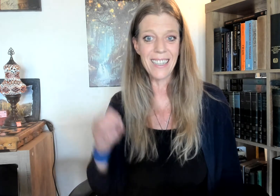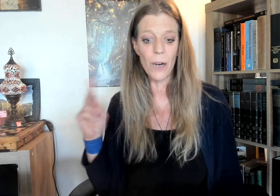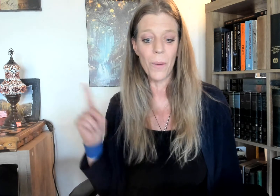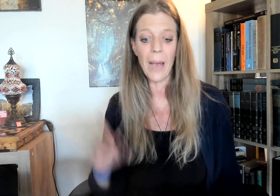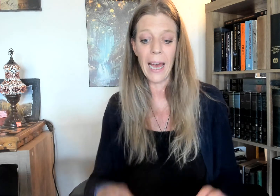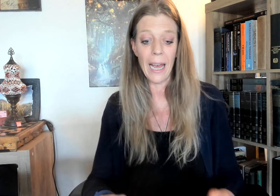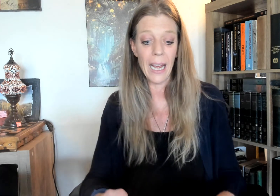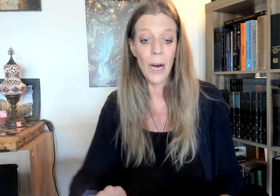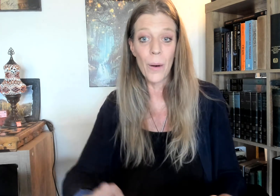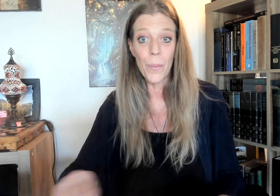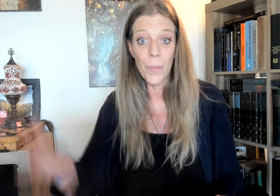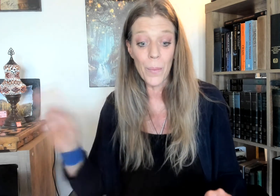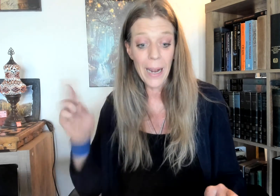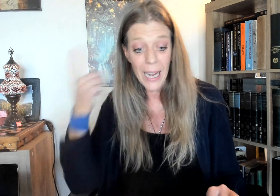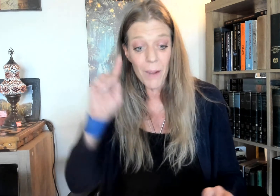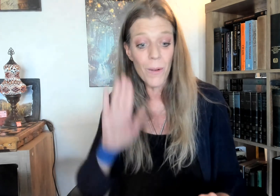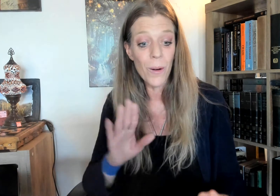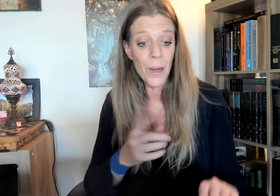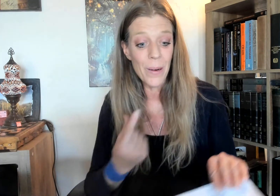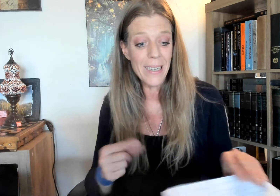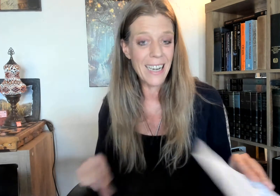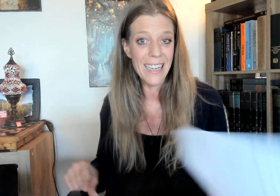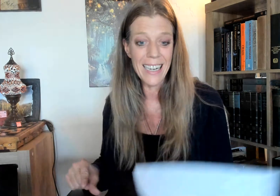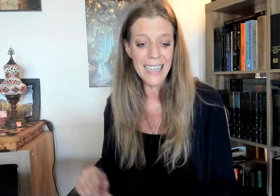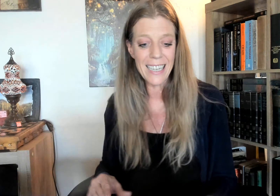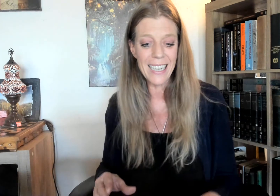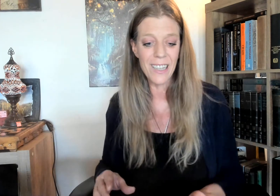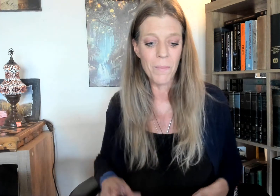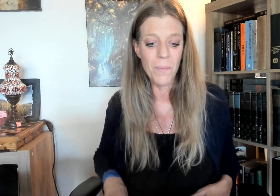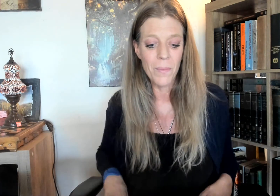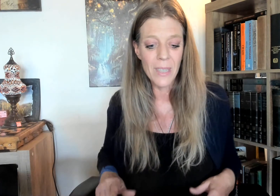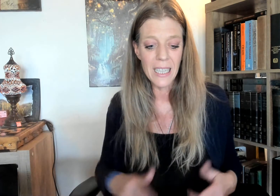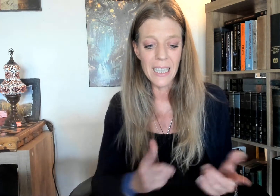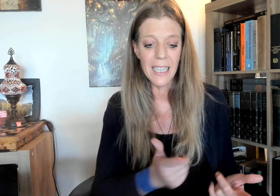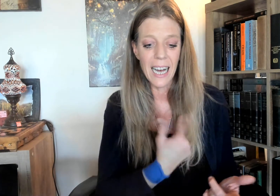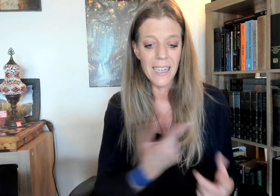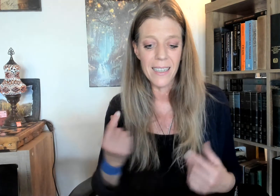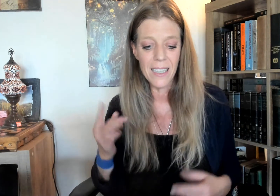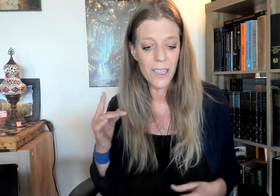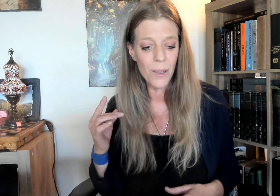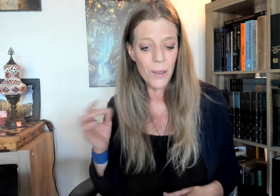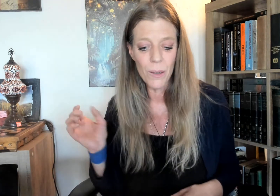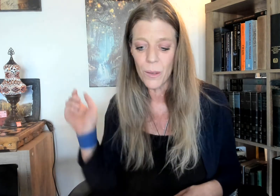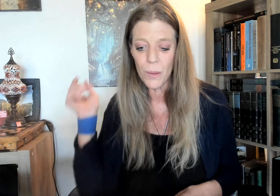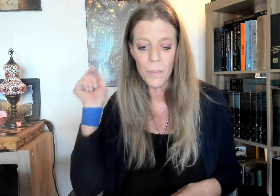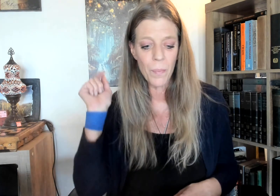Okay, ready for your sentence? Let's do ....